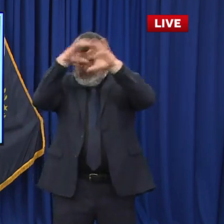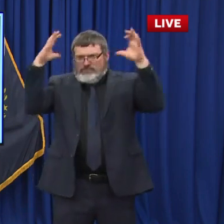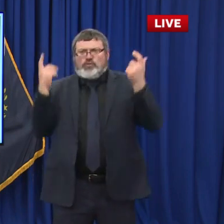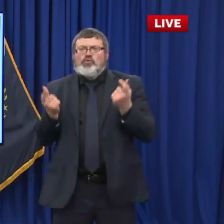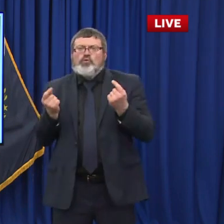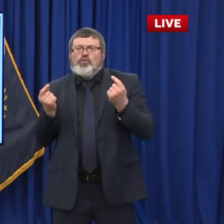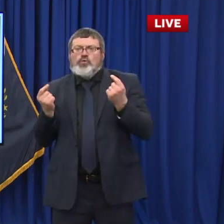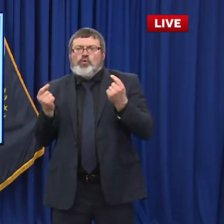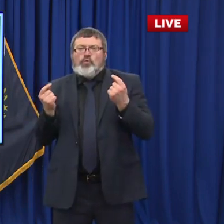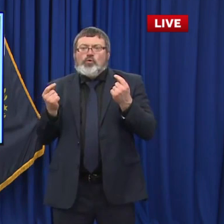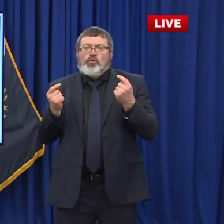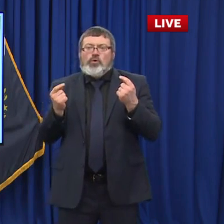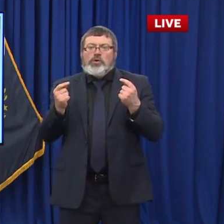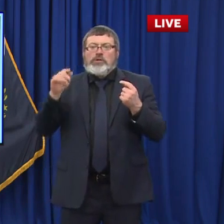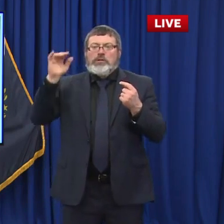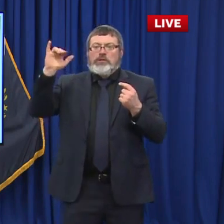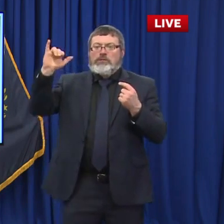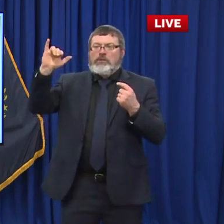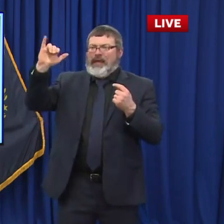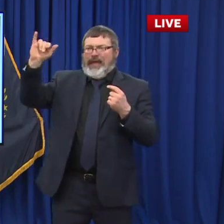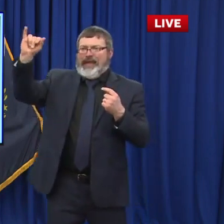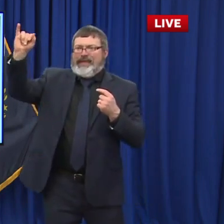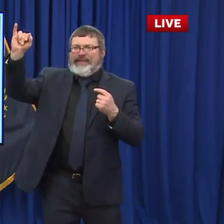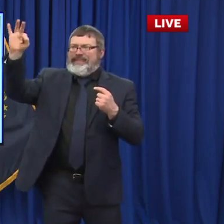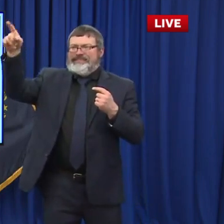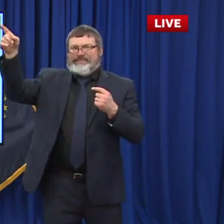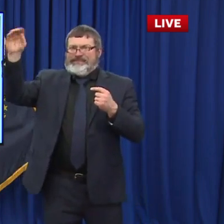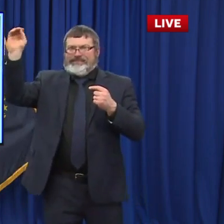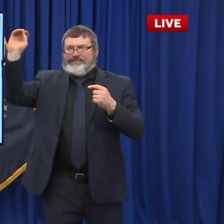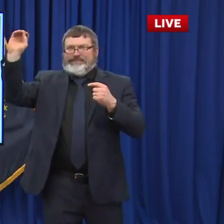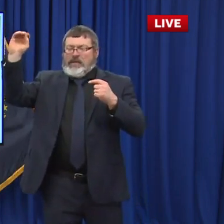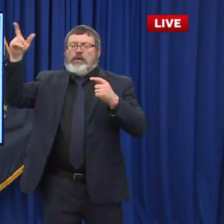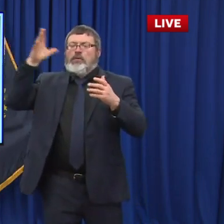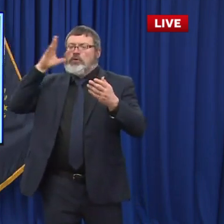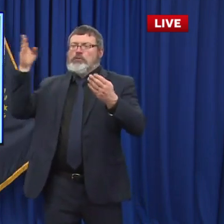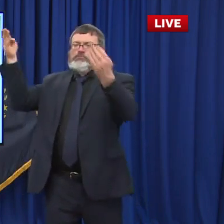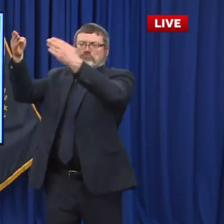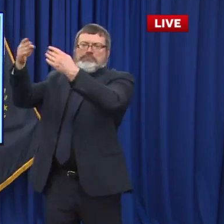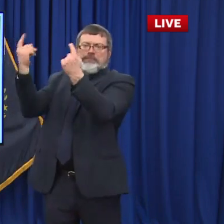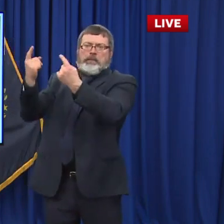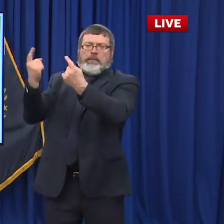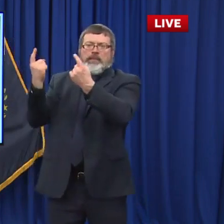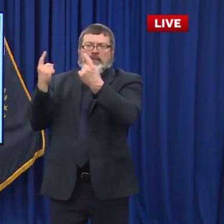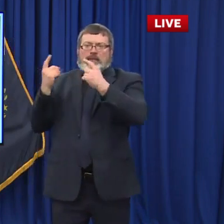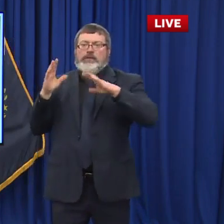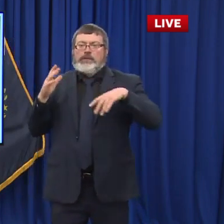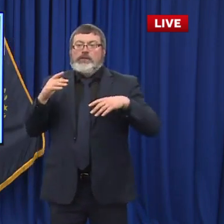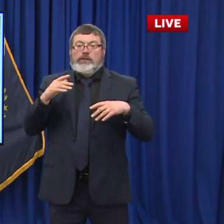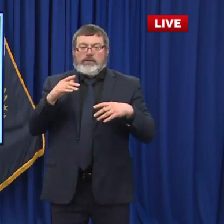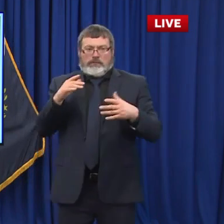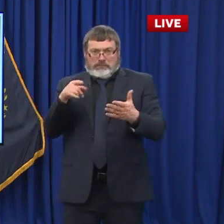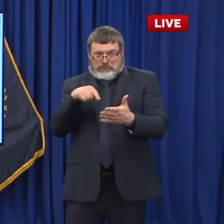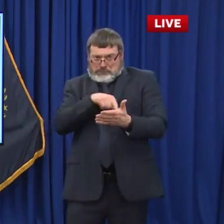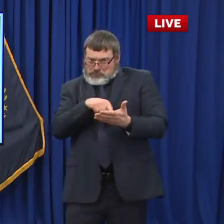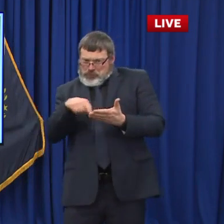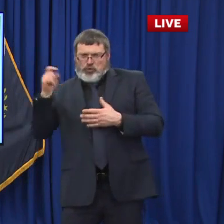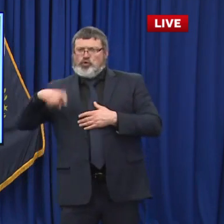I THINK IT WILL SEE WITH THIS CONGRESS GETS DONE AND WHATEVER ELSE IS NEEDED THEY WILL DO THEIR OWN BILL WITH THE NEW CONGRESS.